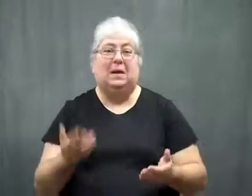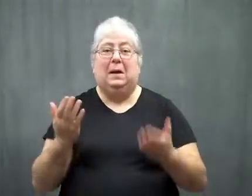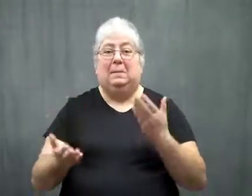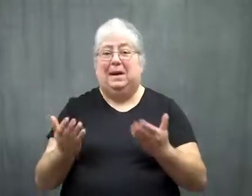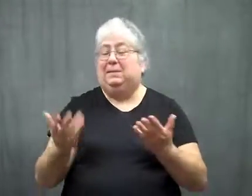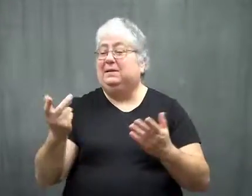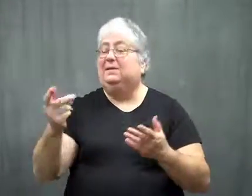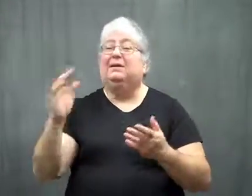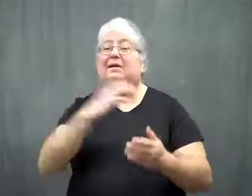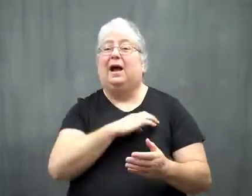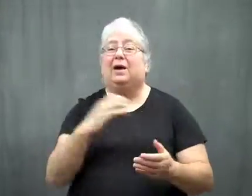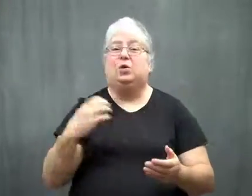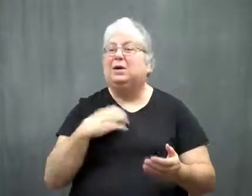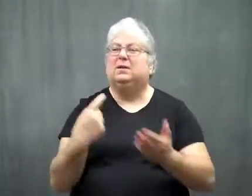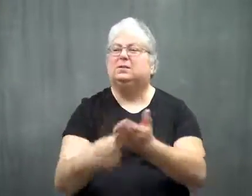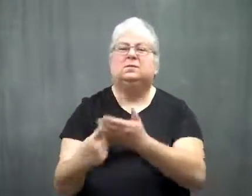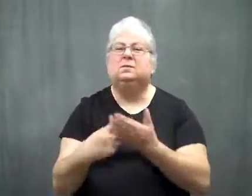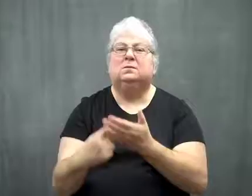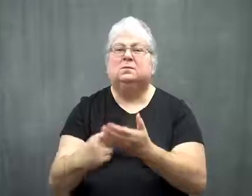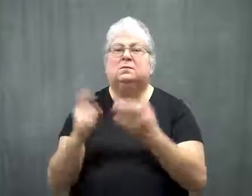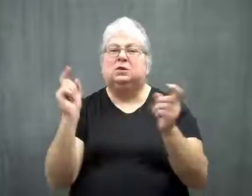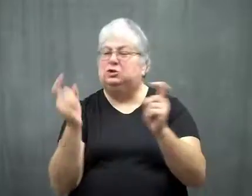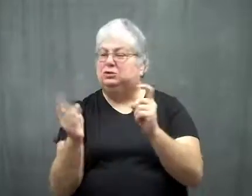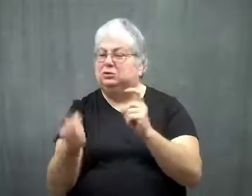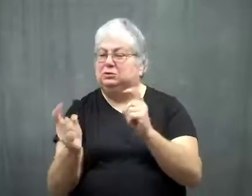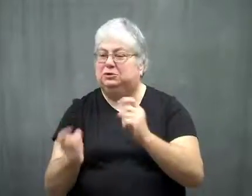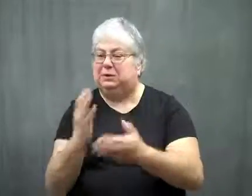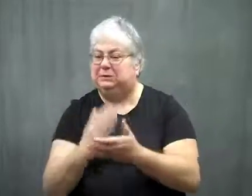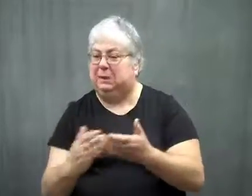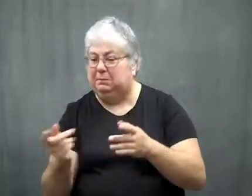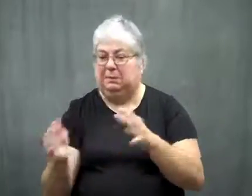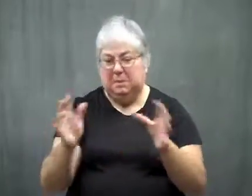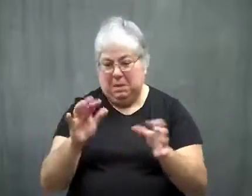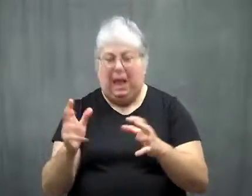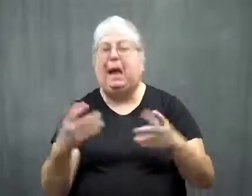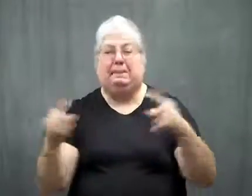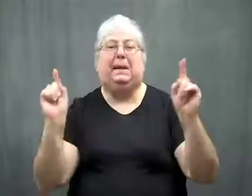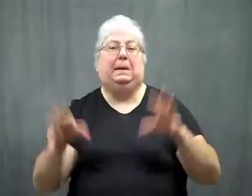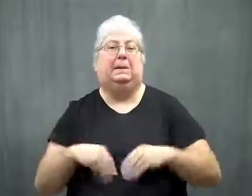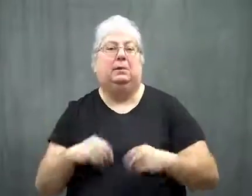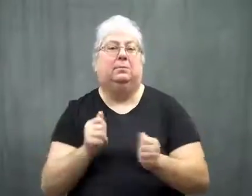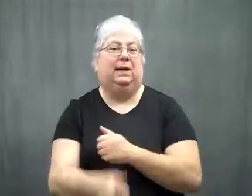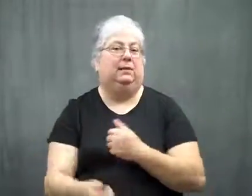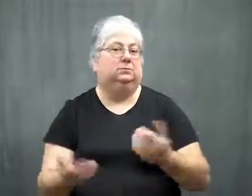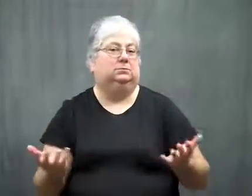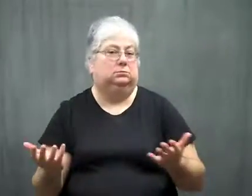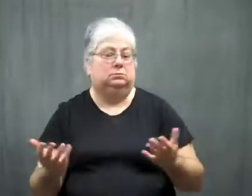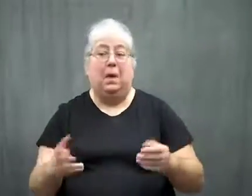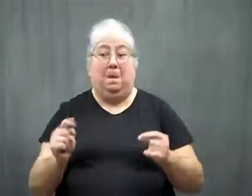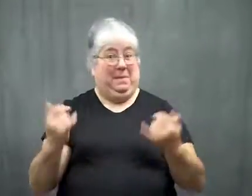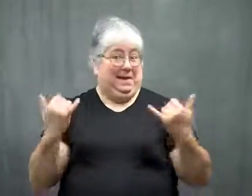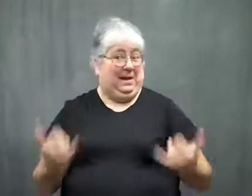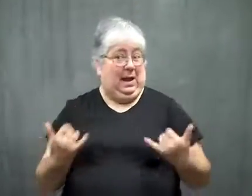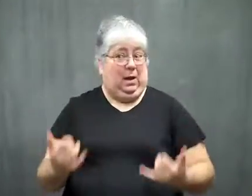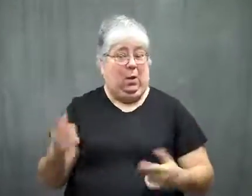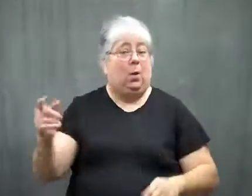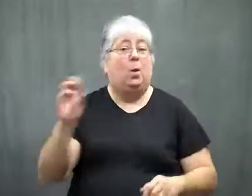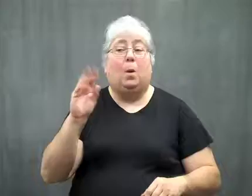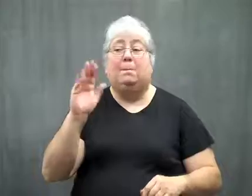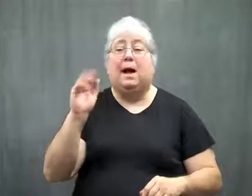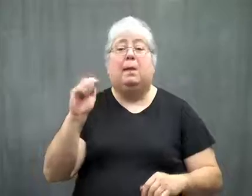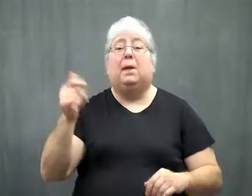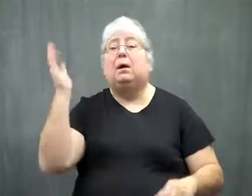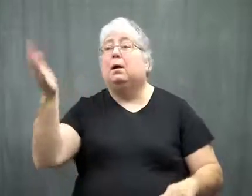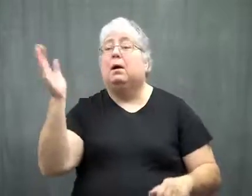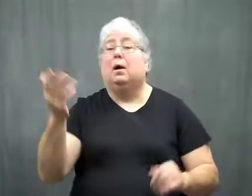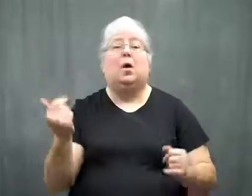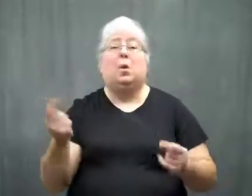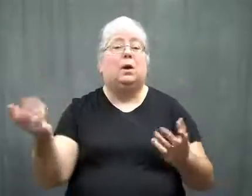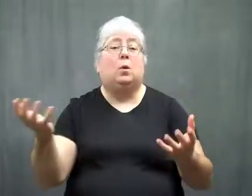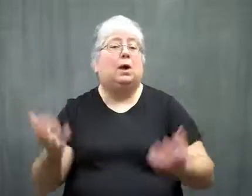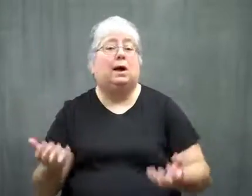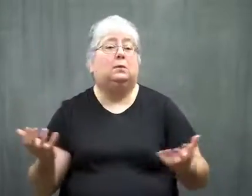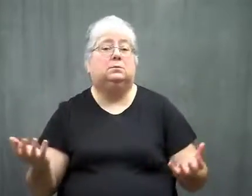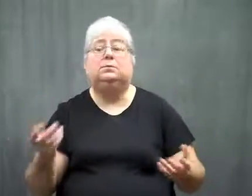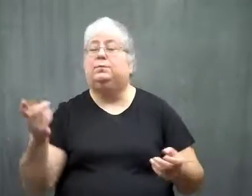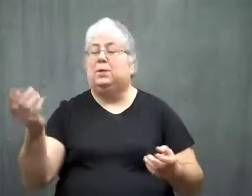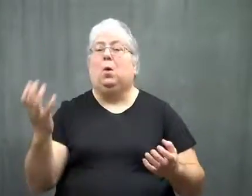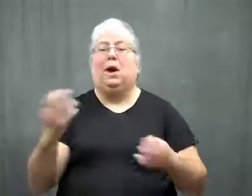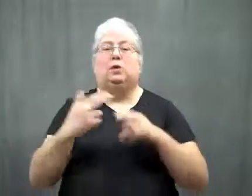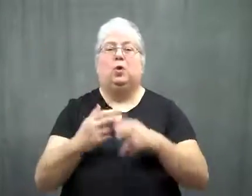It's possible Congress will debate it and make changes and eventually pass it.